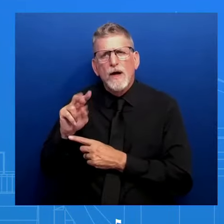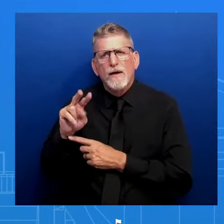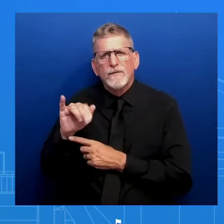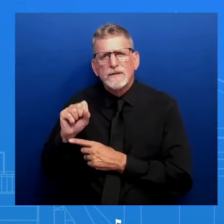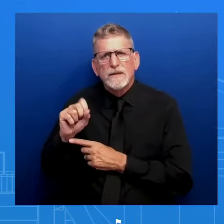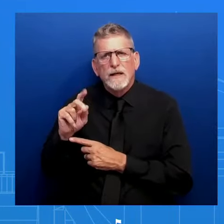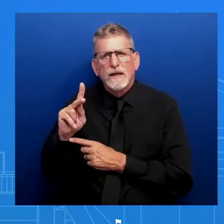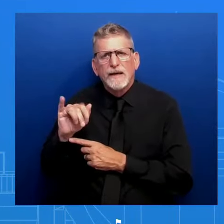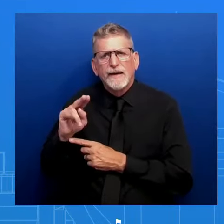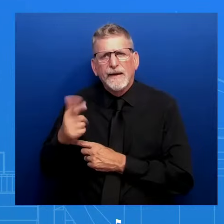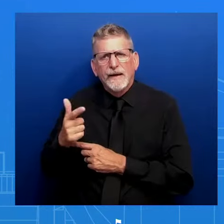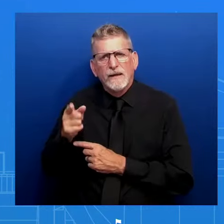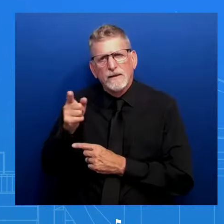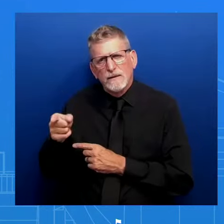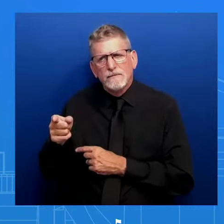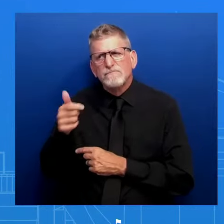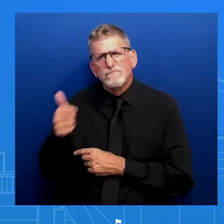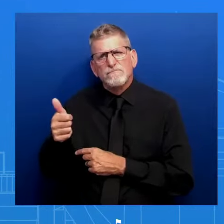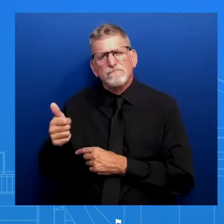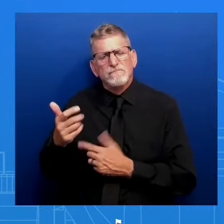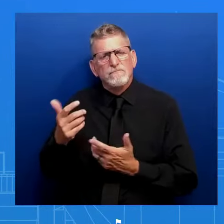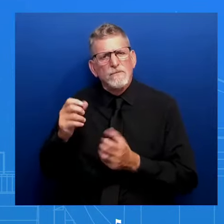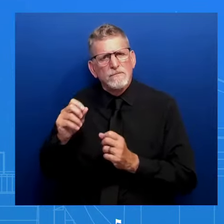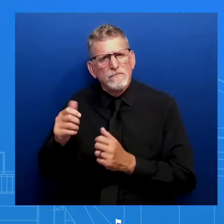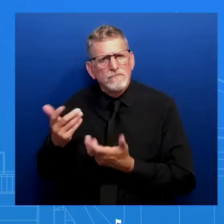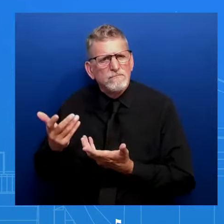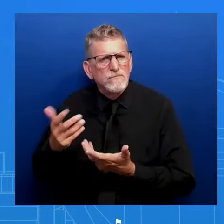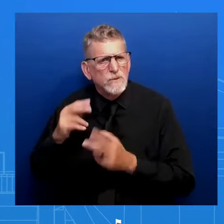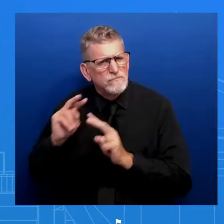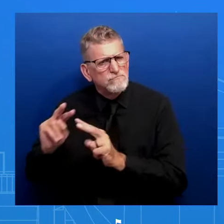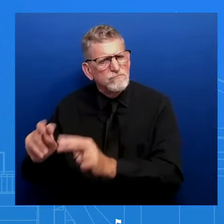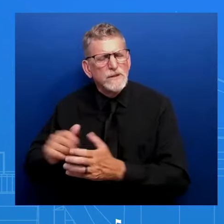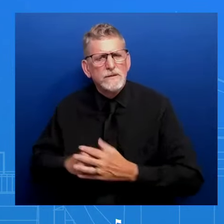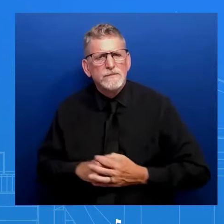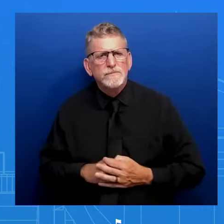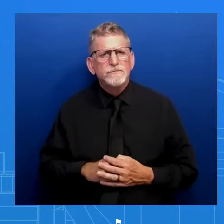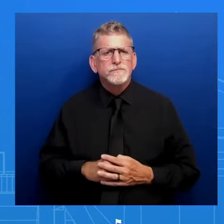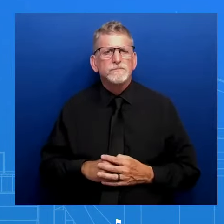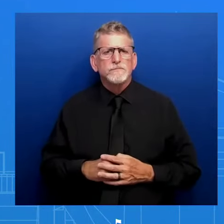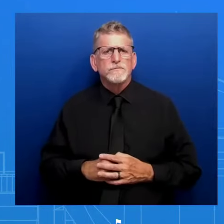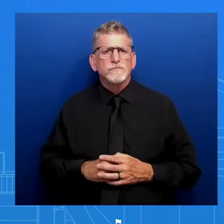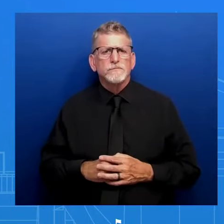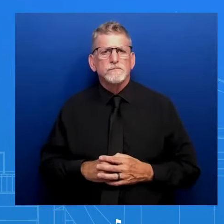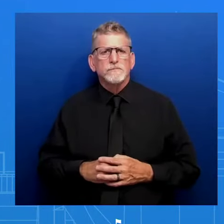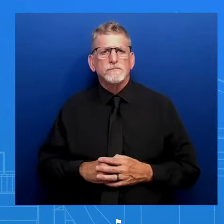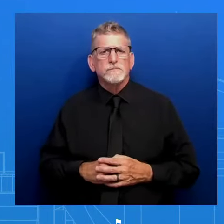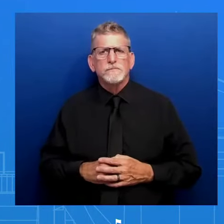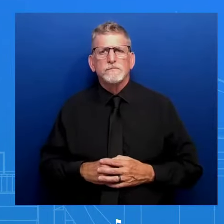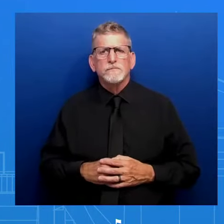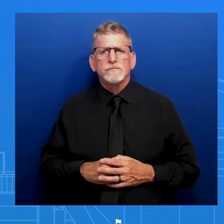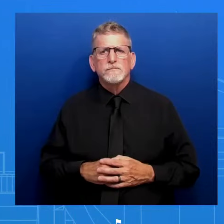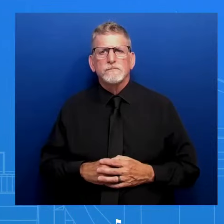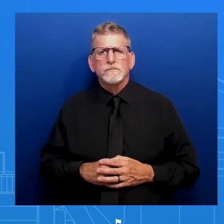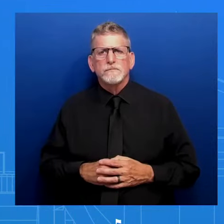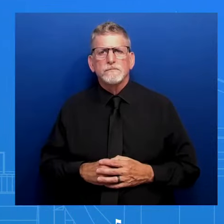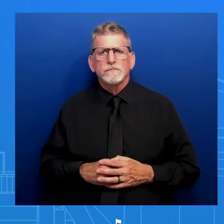has just announced an interest rate hike by a quarter point, which brings it to the highest level in 22 years. Does the White House have a comment on that?